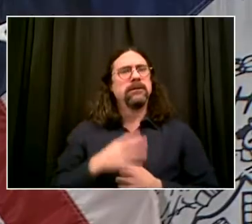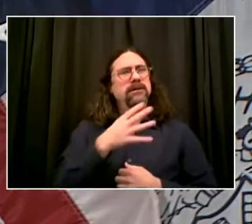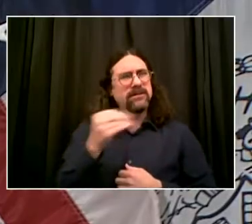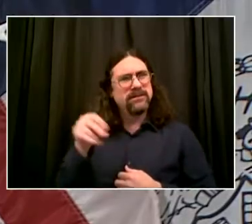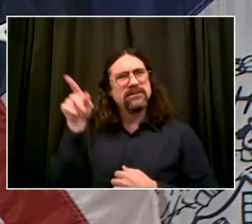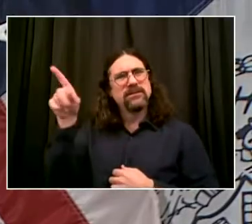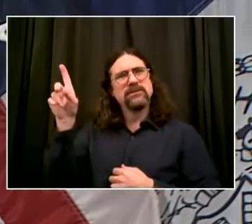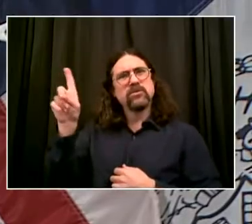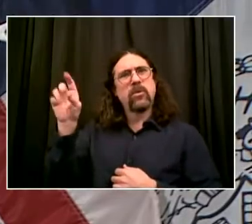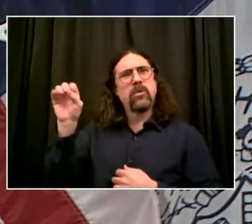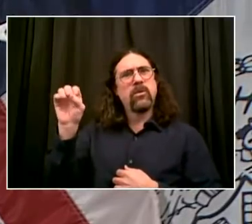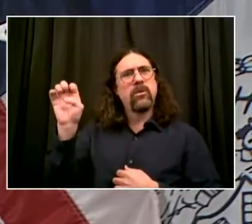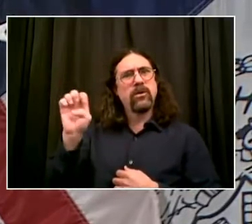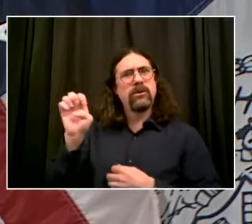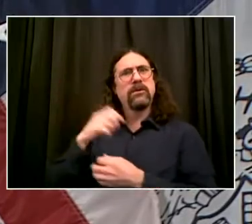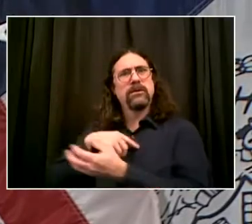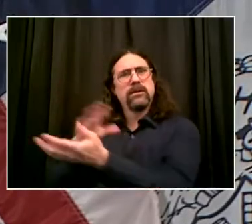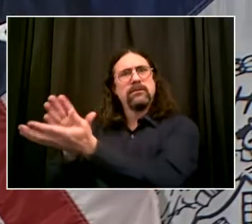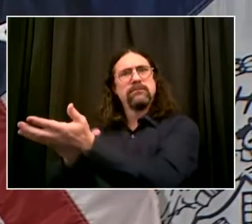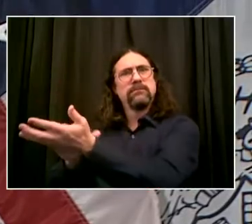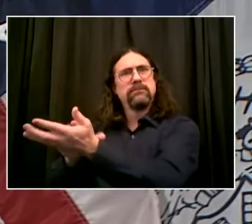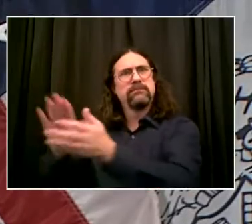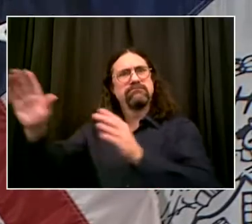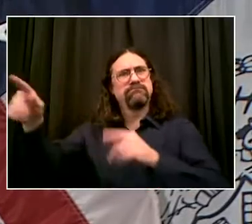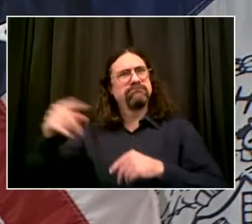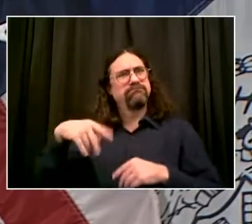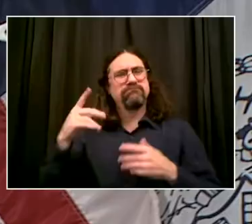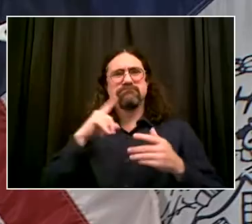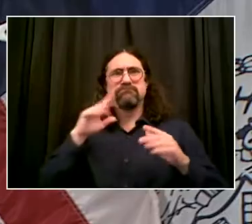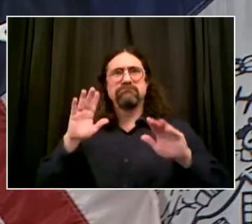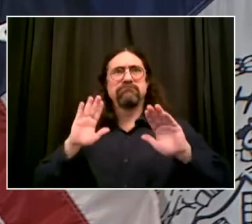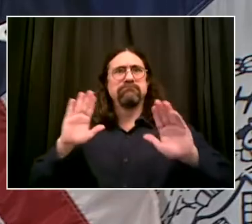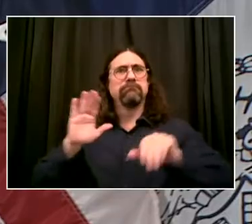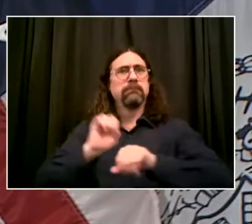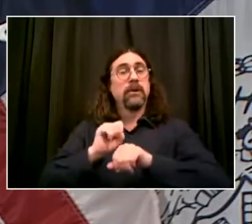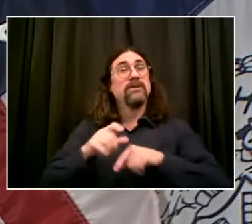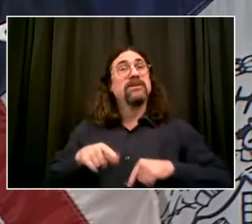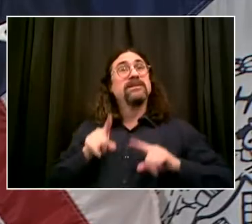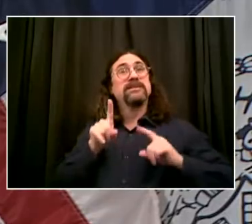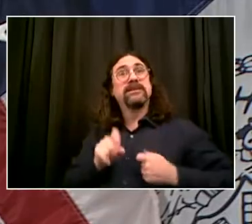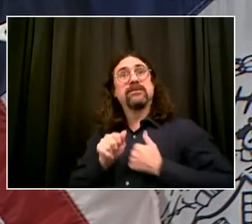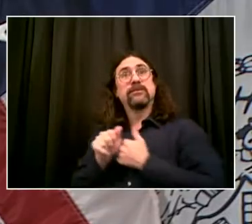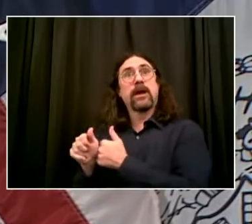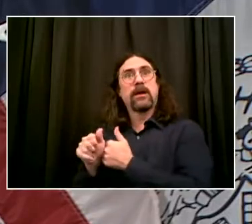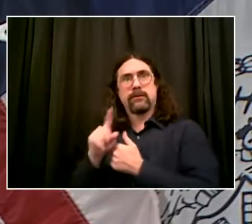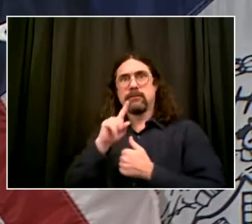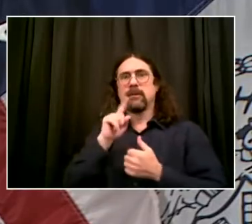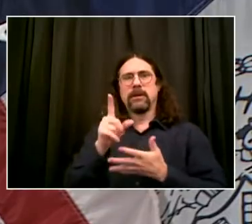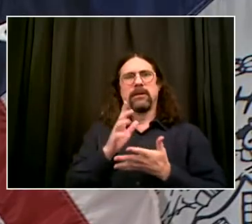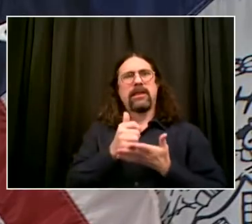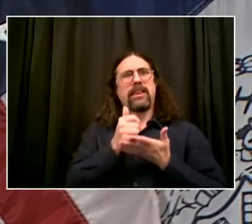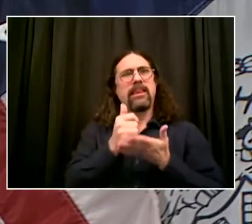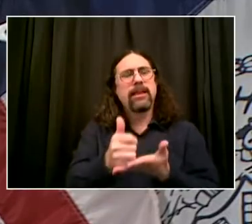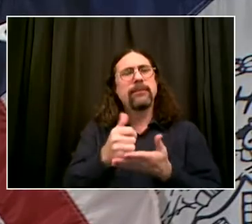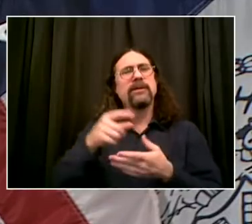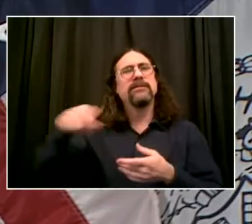BRAND-NEW APPROACH THAT T HAS BEEN PUT TOGETHER FROM SCRATCH. AMAZING WORK REACHING OUT DEEEELPY TO